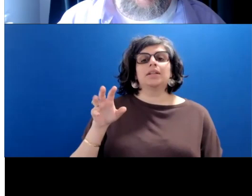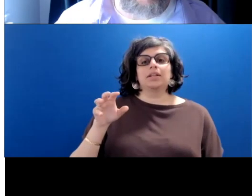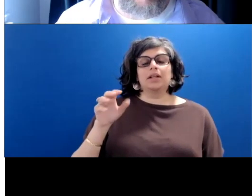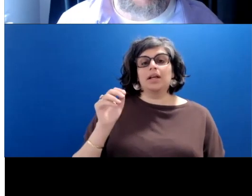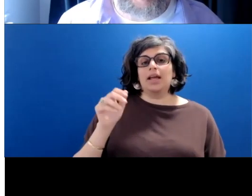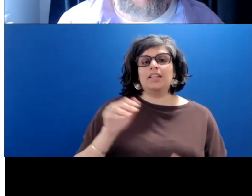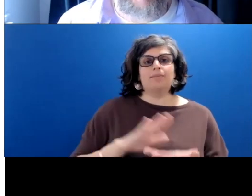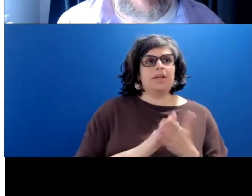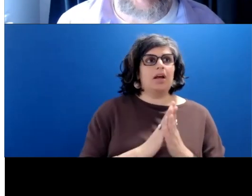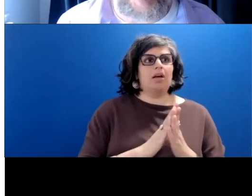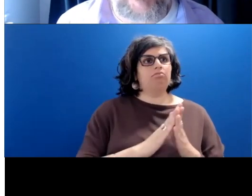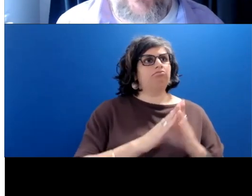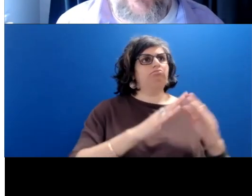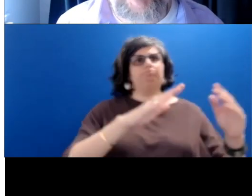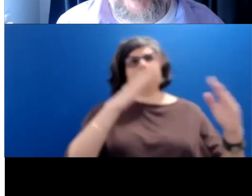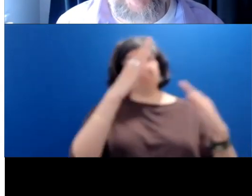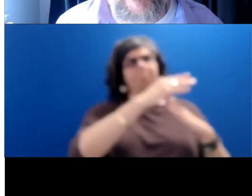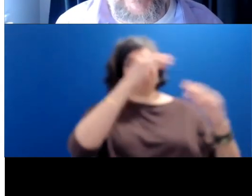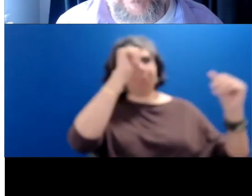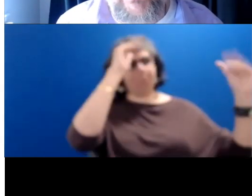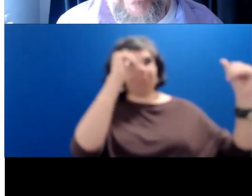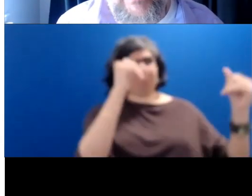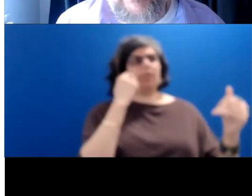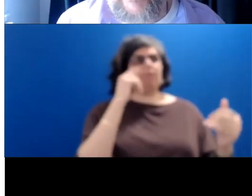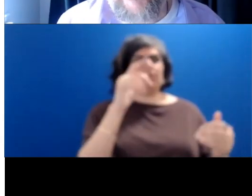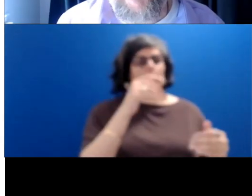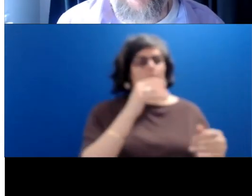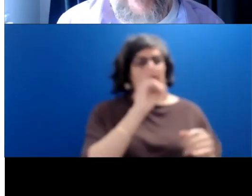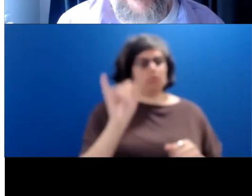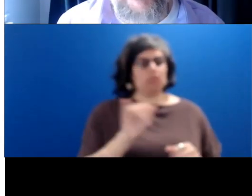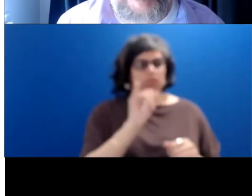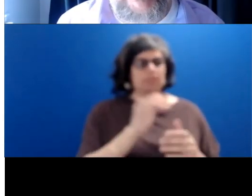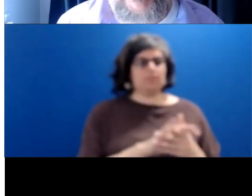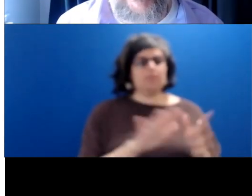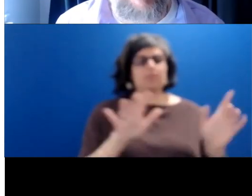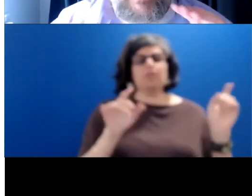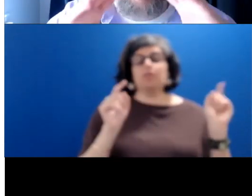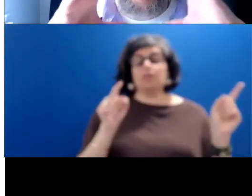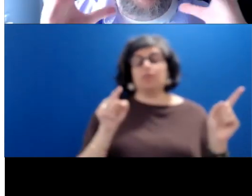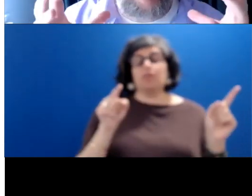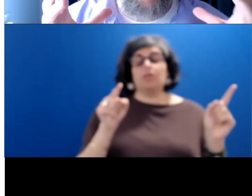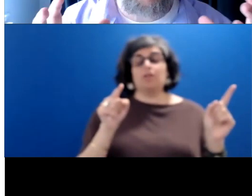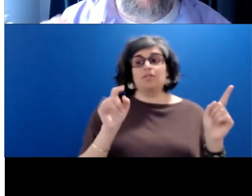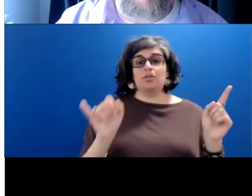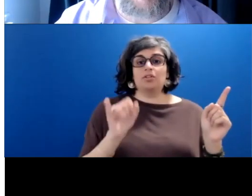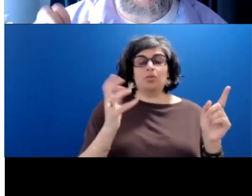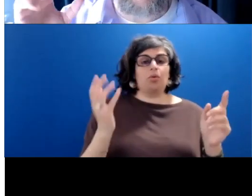who will only cover things like surgery, trans-affirming surgery, if a provider's team, kind of a team of folks,